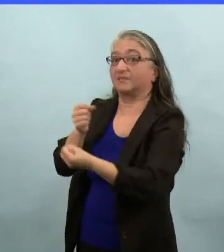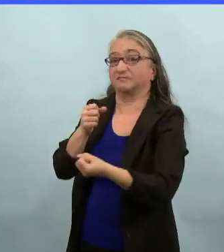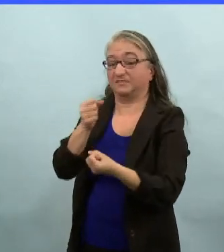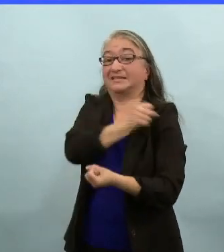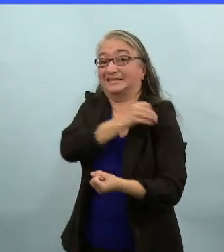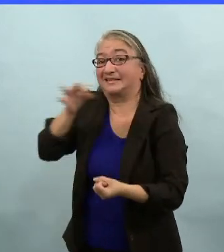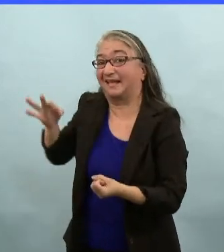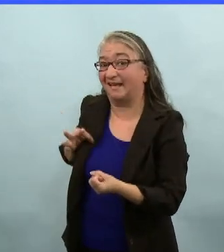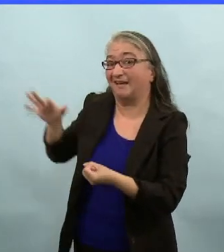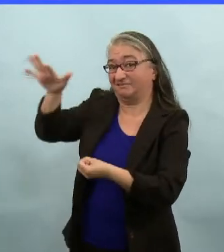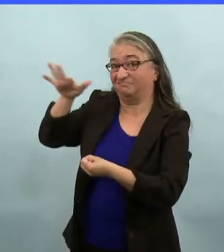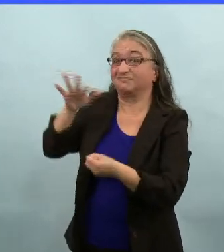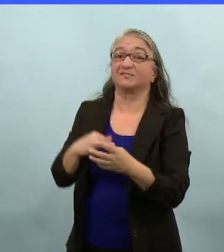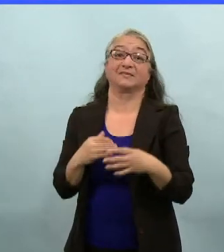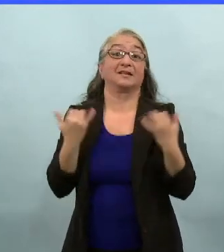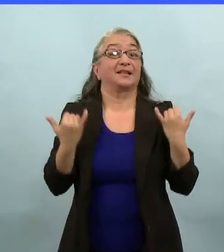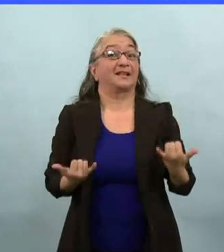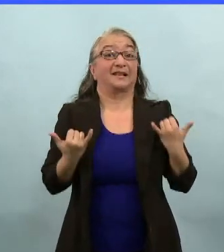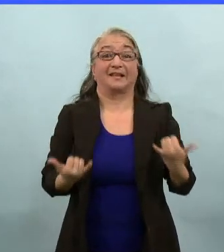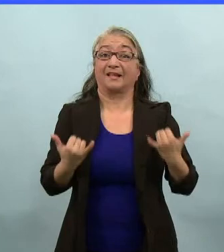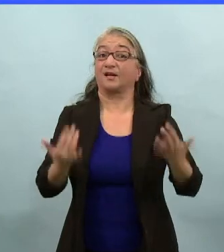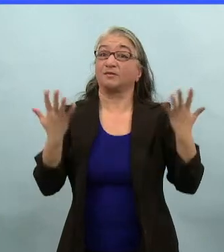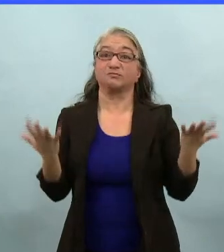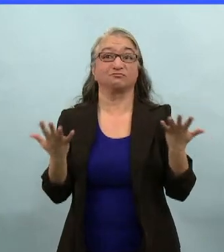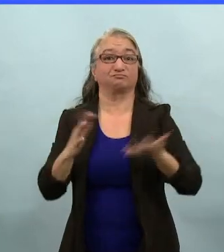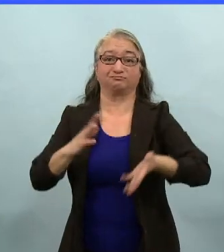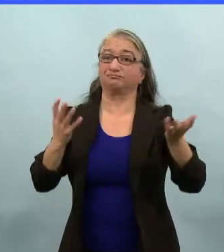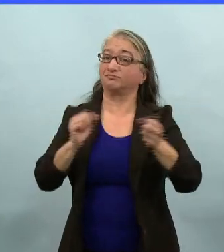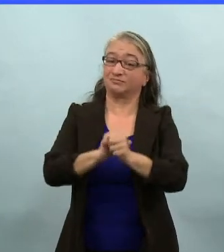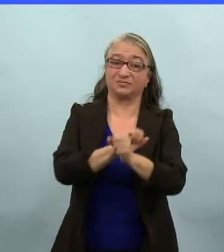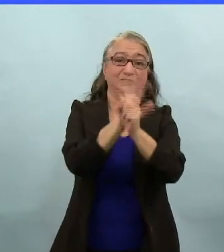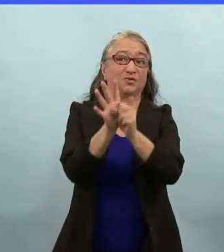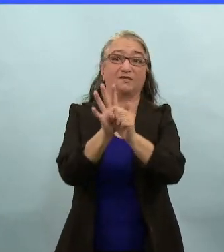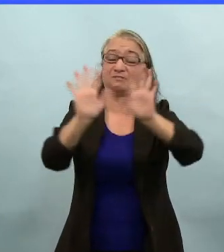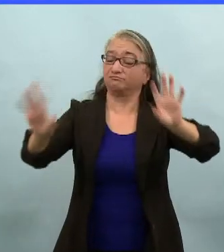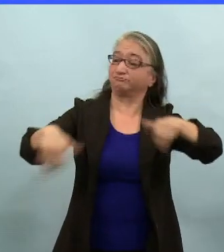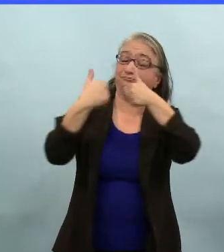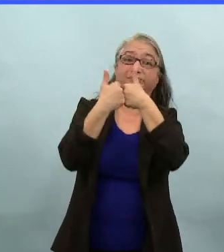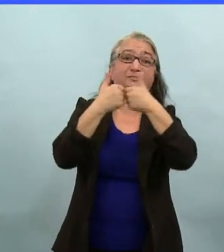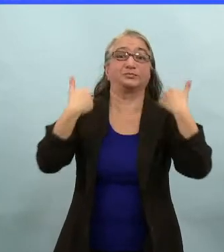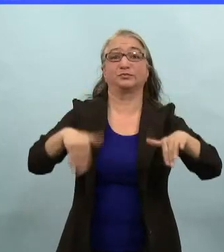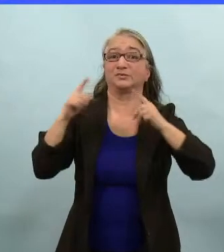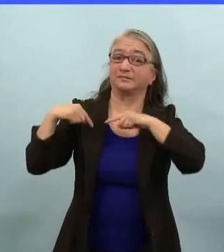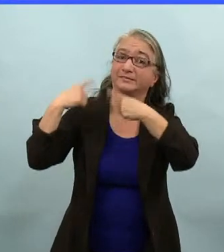unprecedented covet challenges and with that i will pass it over to my colleague mr borton